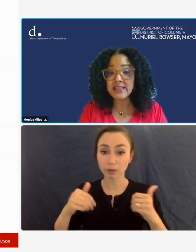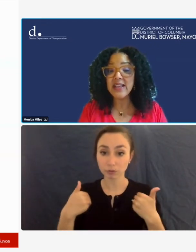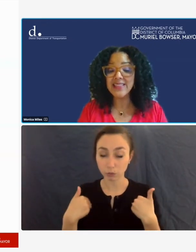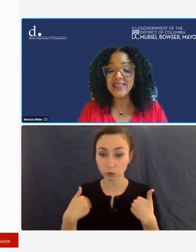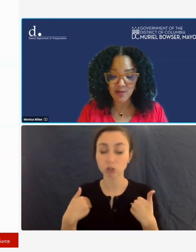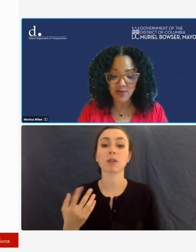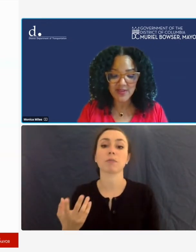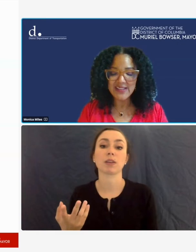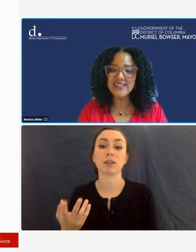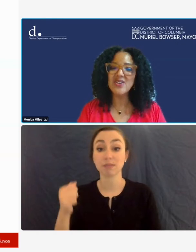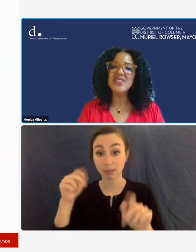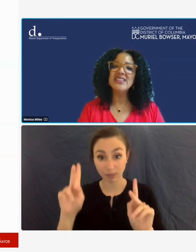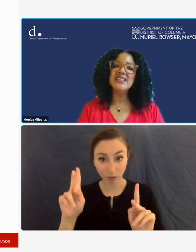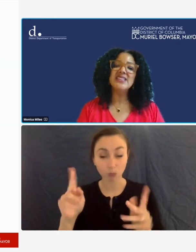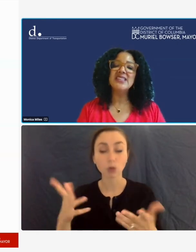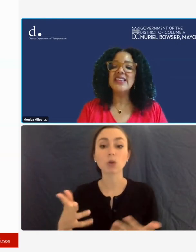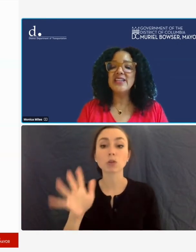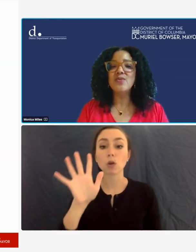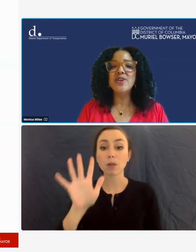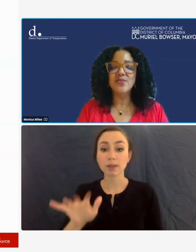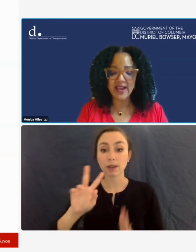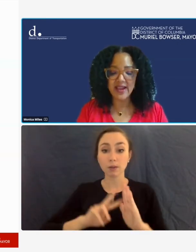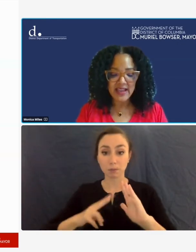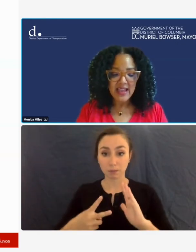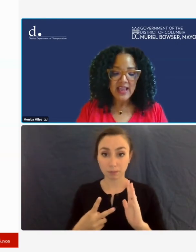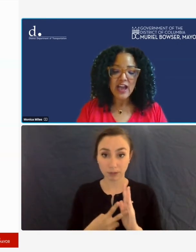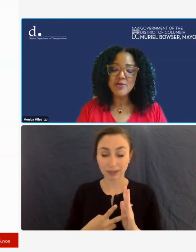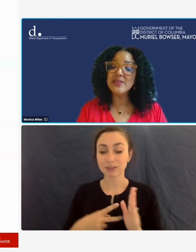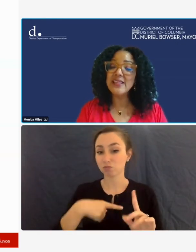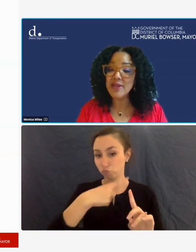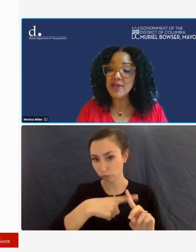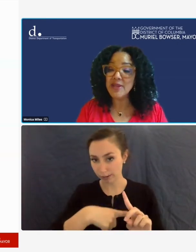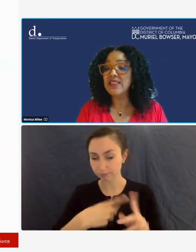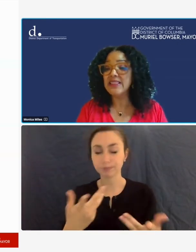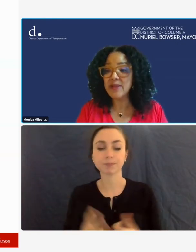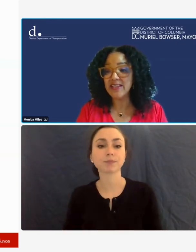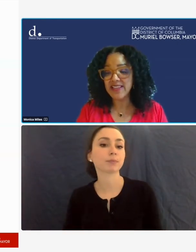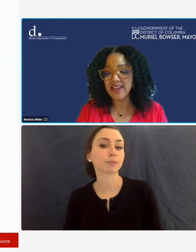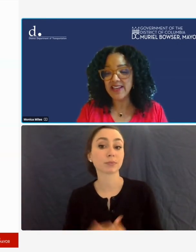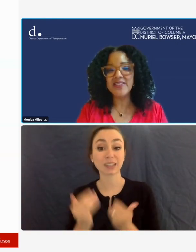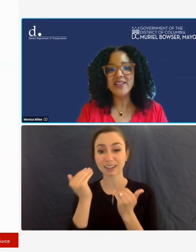allowable so this is the thing with rep um your limit you have a limit there that they're giving